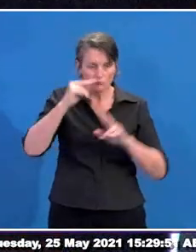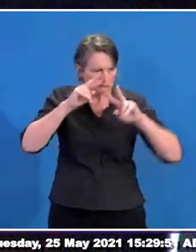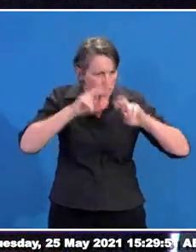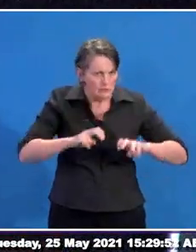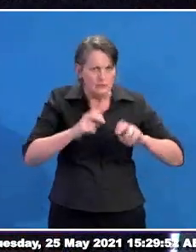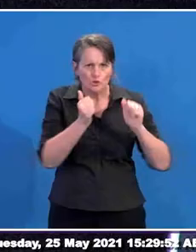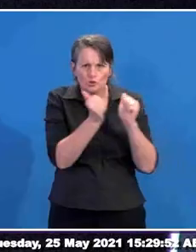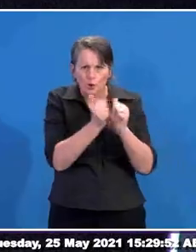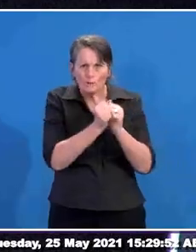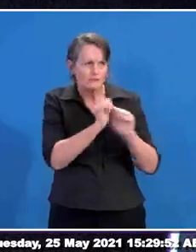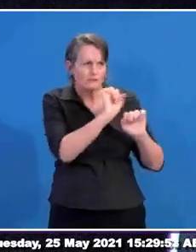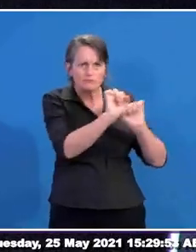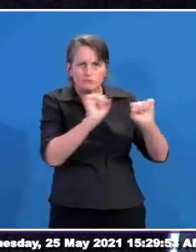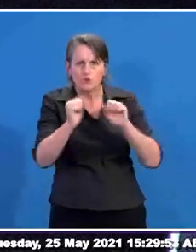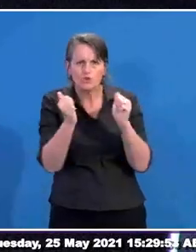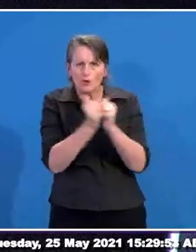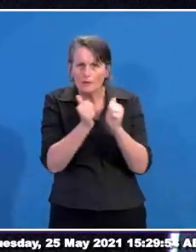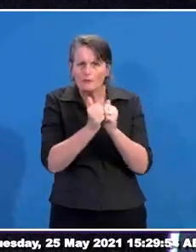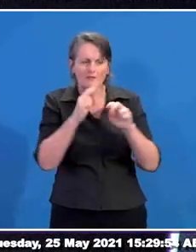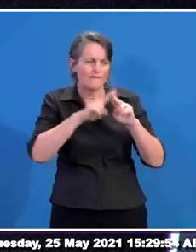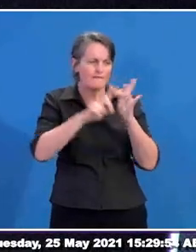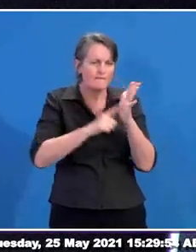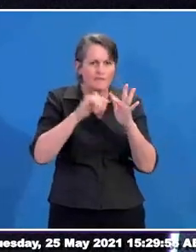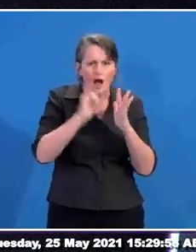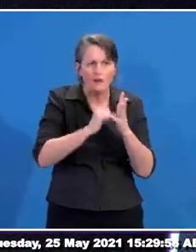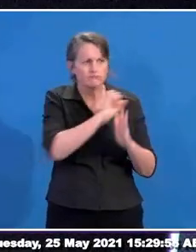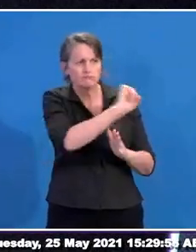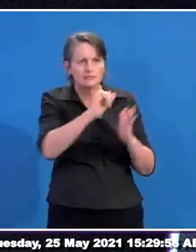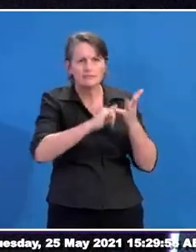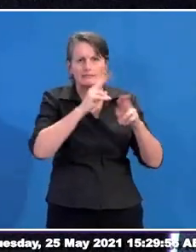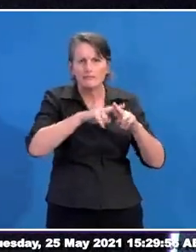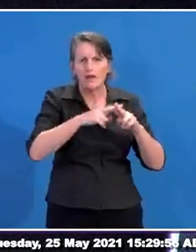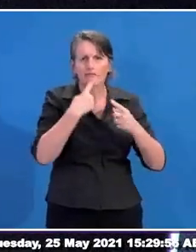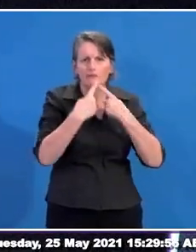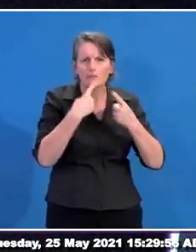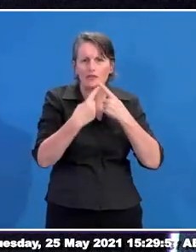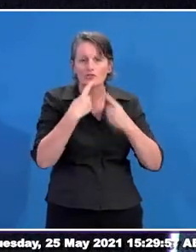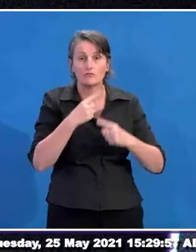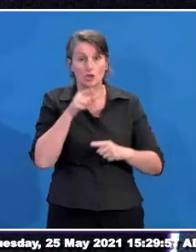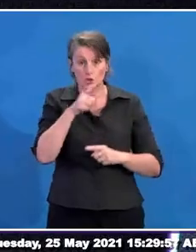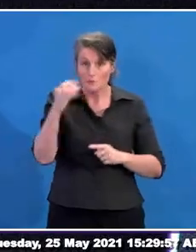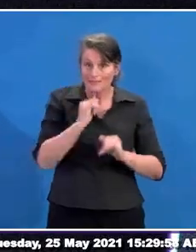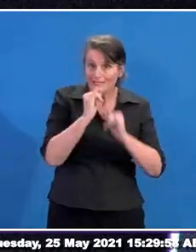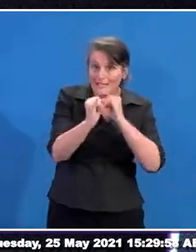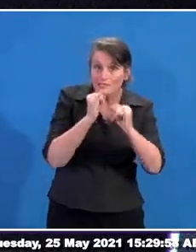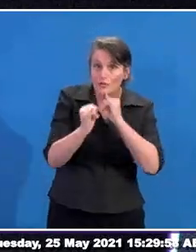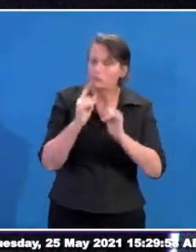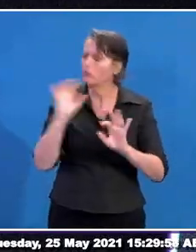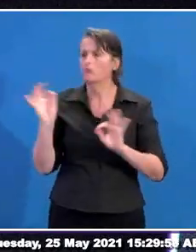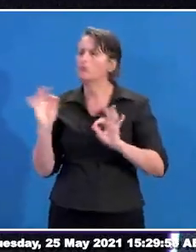This wasn't a report where you were really required to interview people at all? I didn't interview anyone.